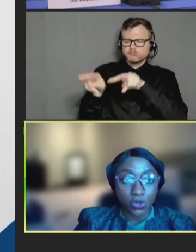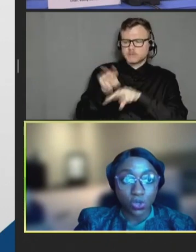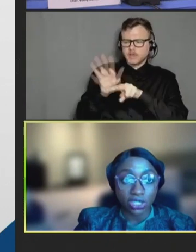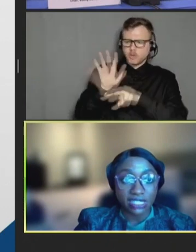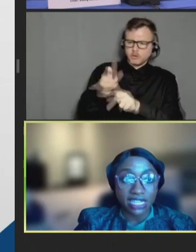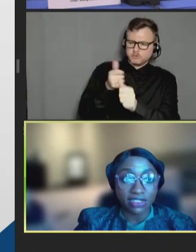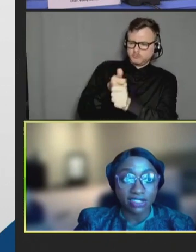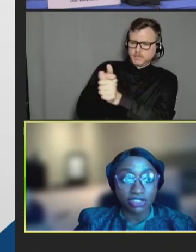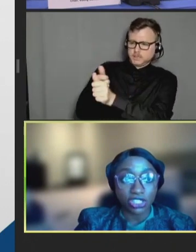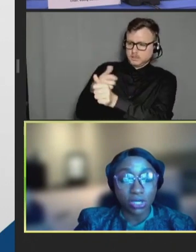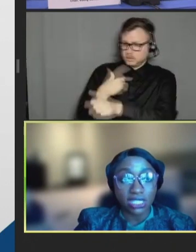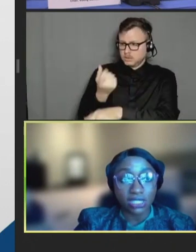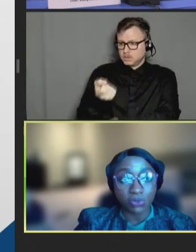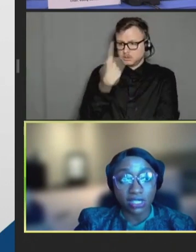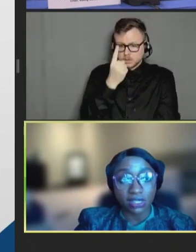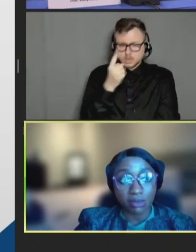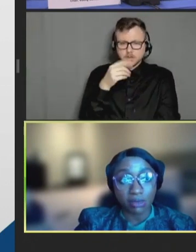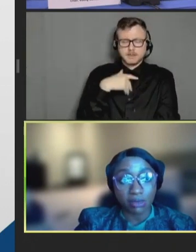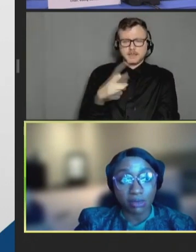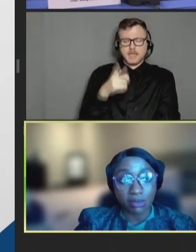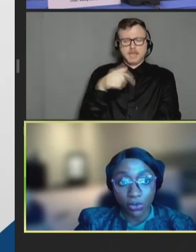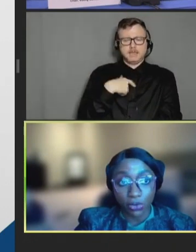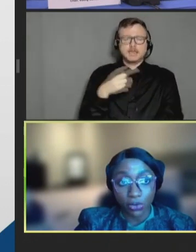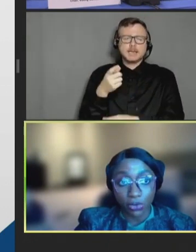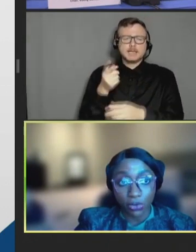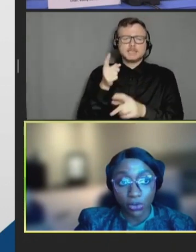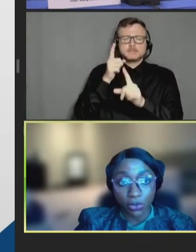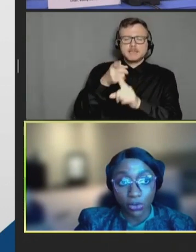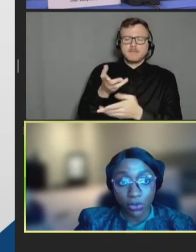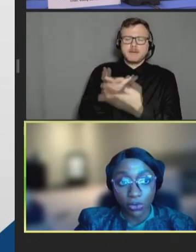able to understand the different nuances within the immunization program as they deployed it.